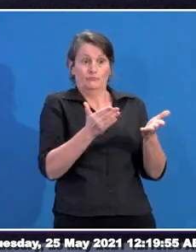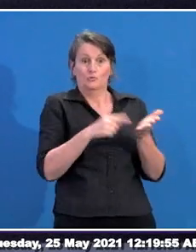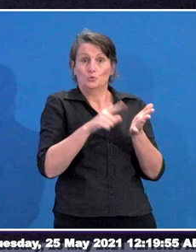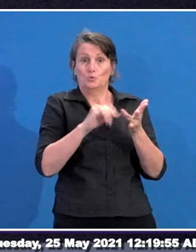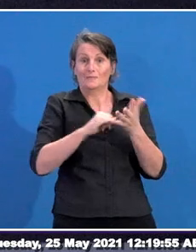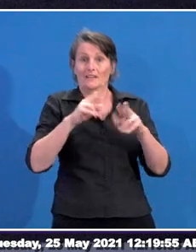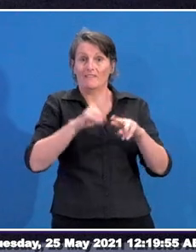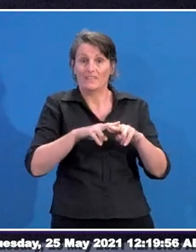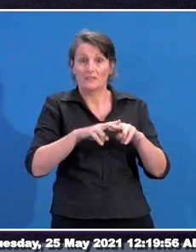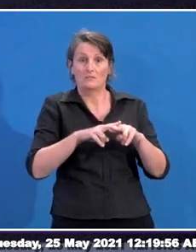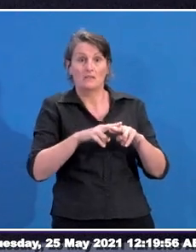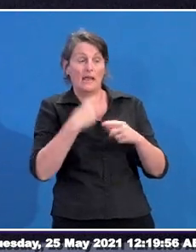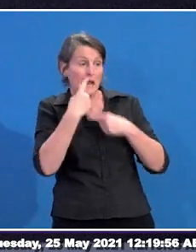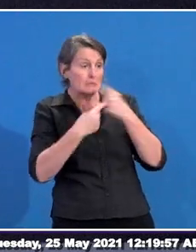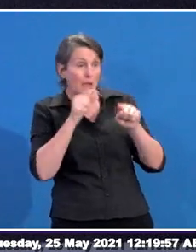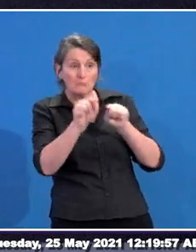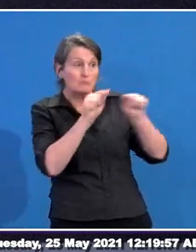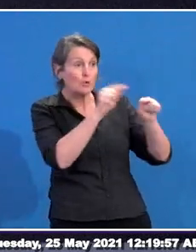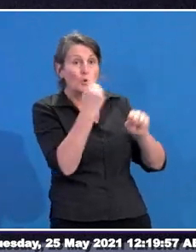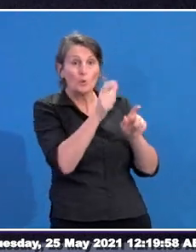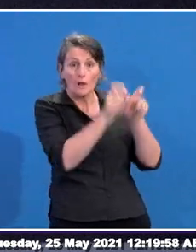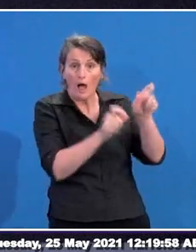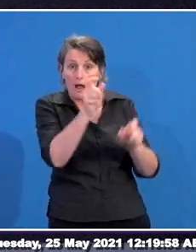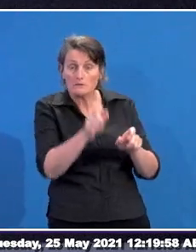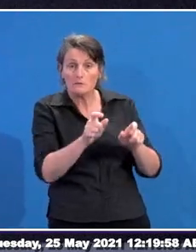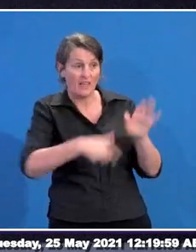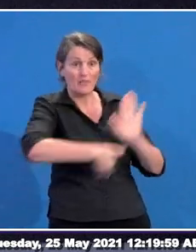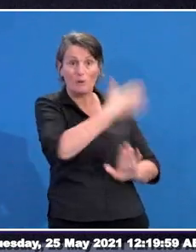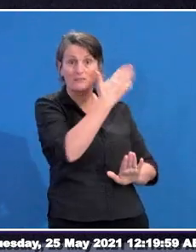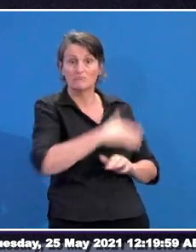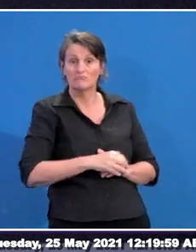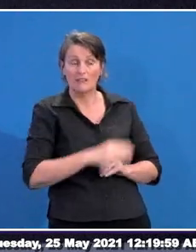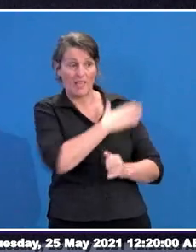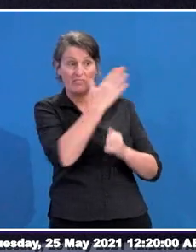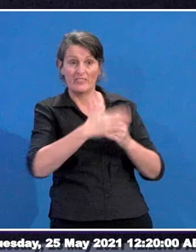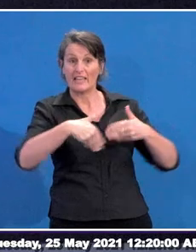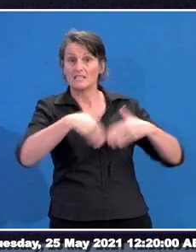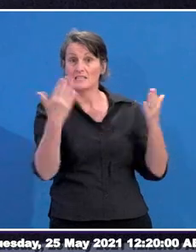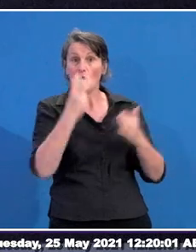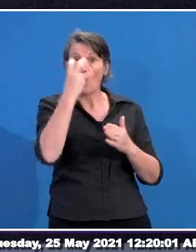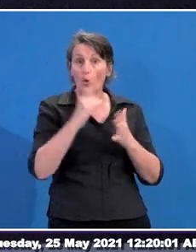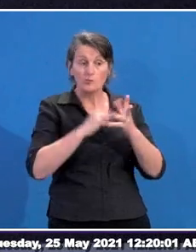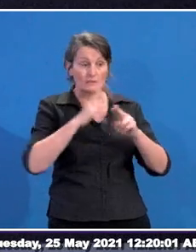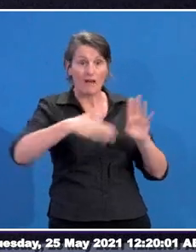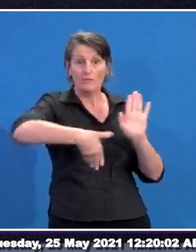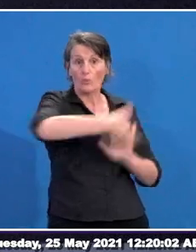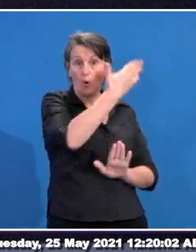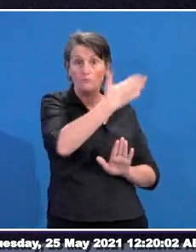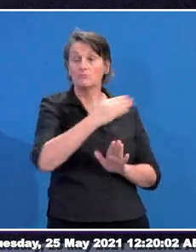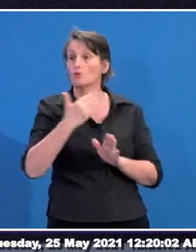Identified who the different clients were and then pretty much by the end of the day, those staff walked out Sunnyfield staff stayed in.